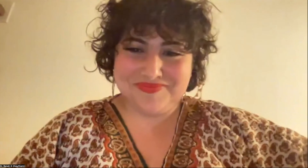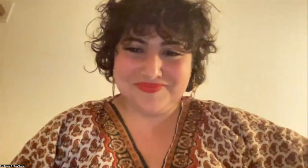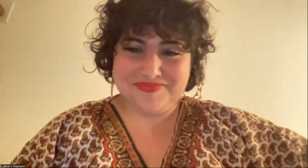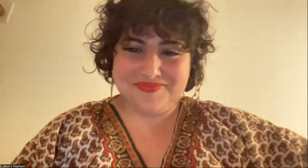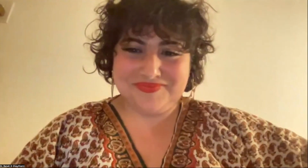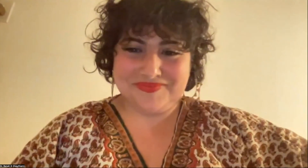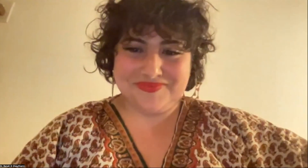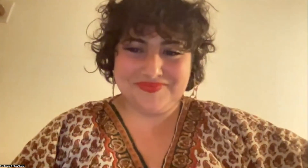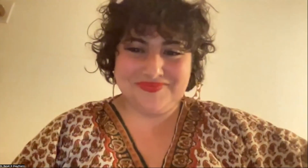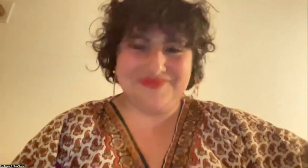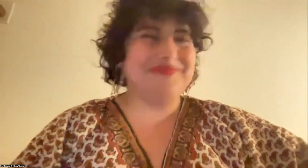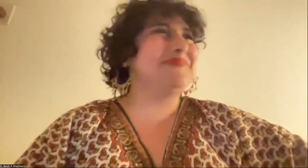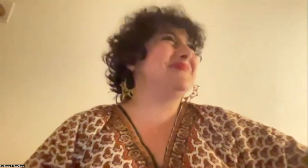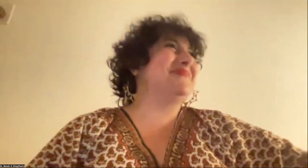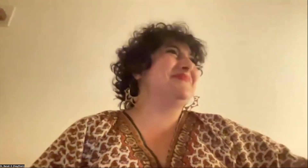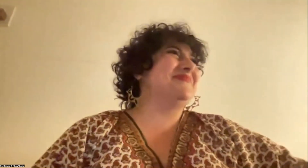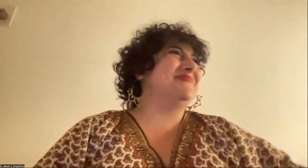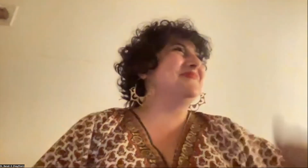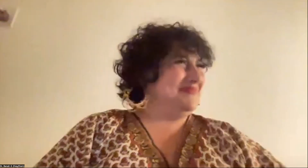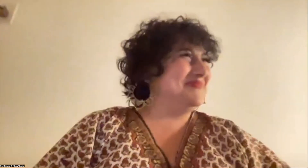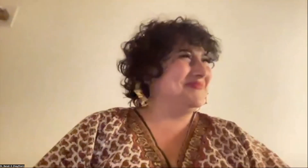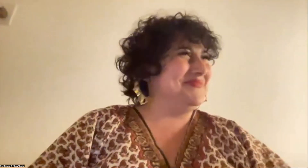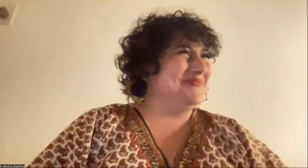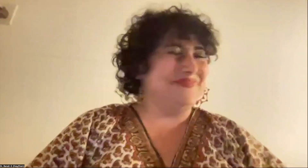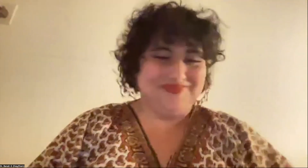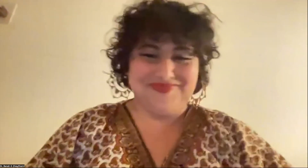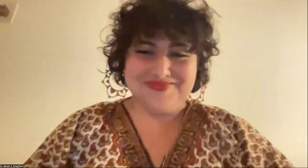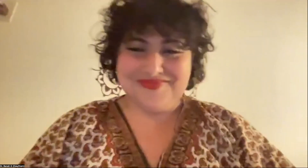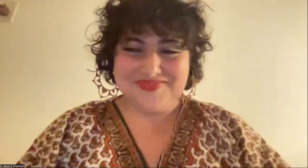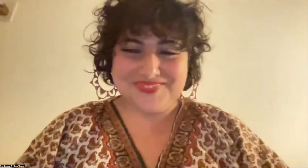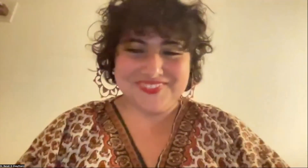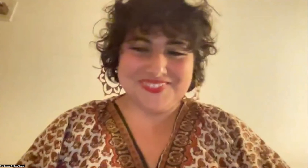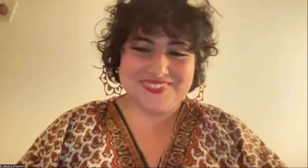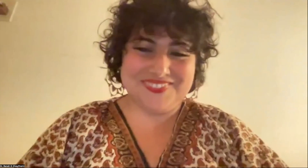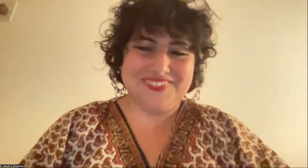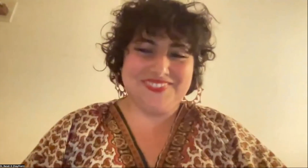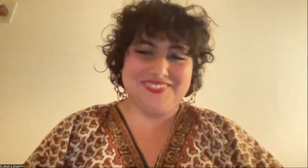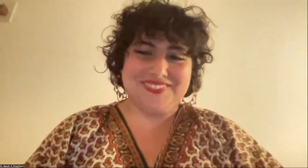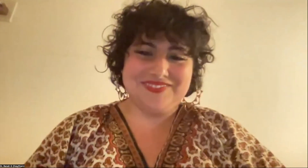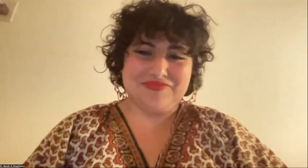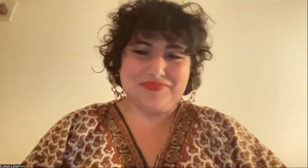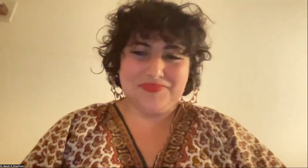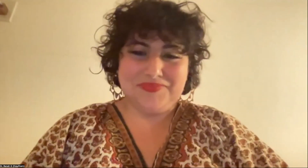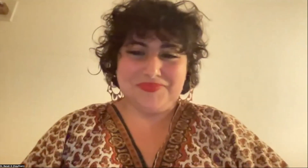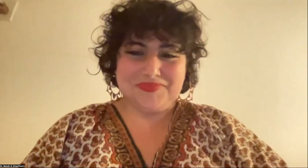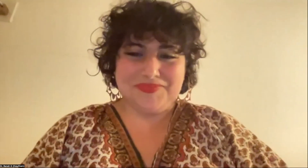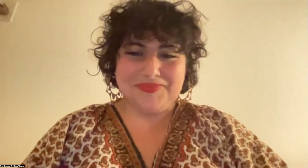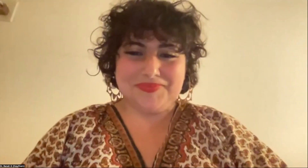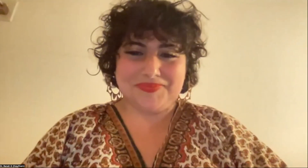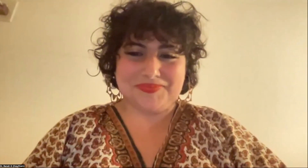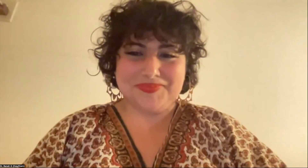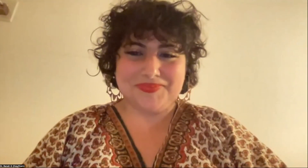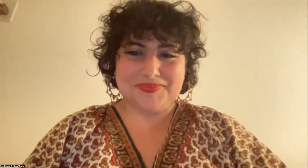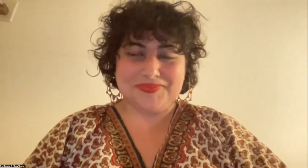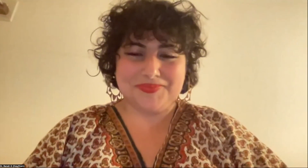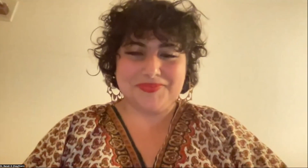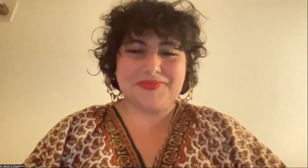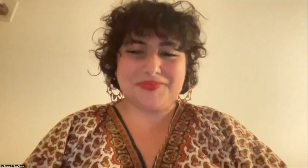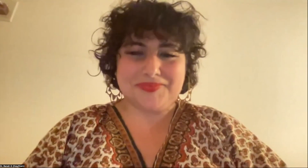That was an amazing piece not only to read along with you, but to hear that. There's just yeah,